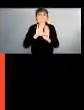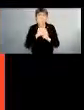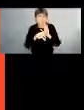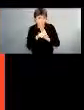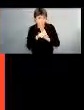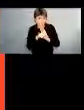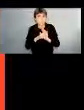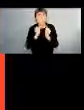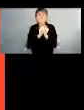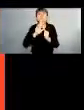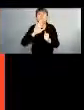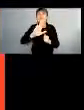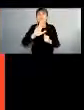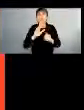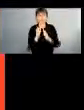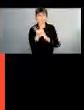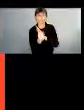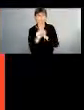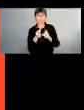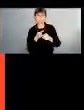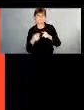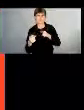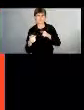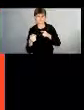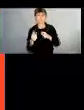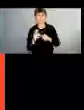discipline. You might include something to demonstrate